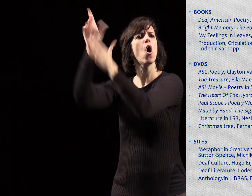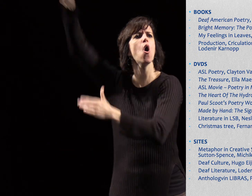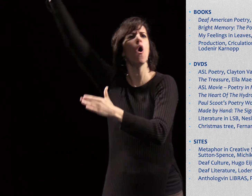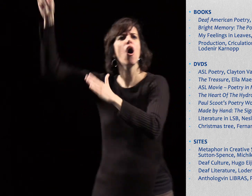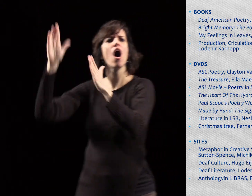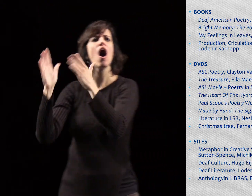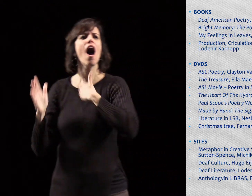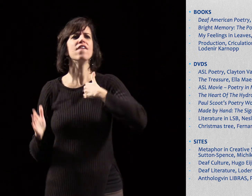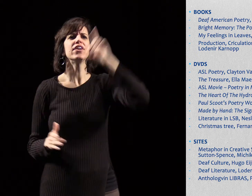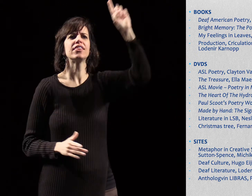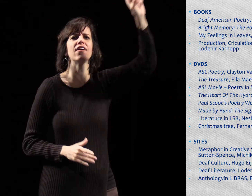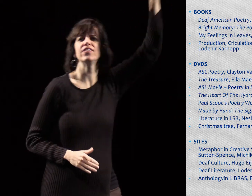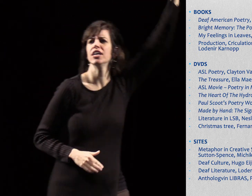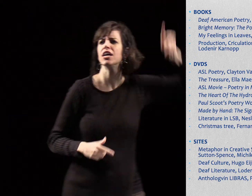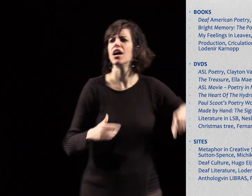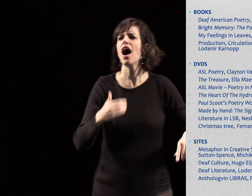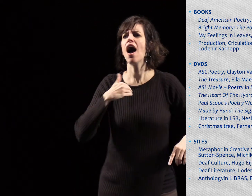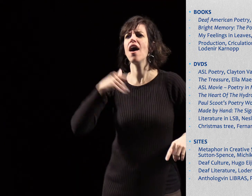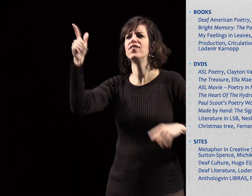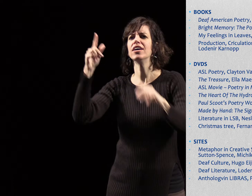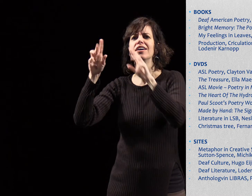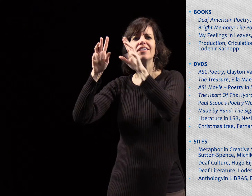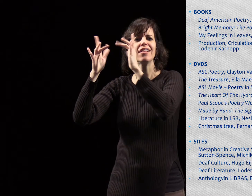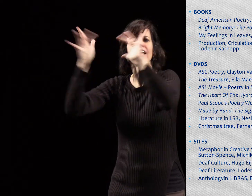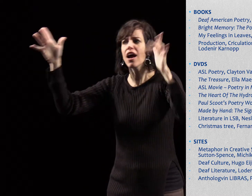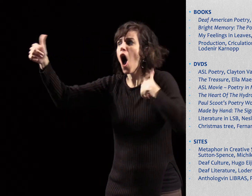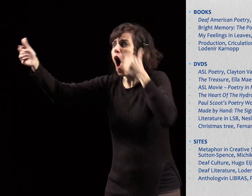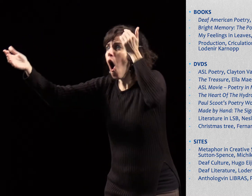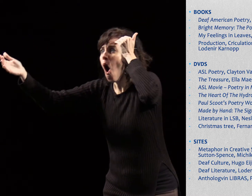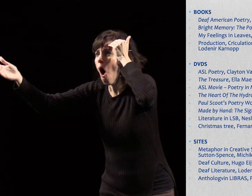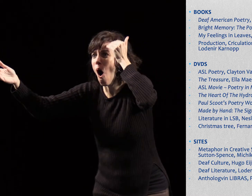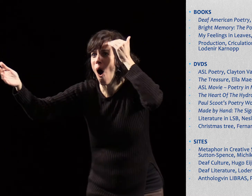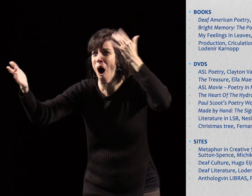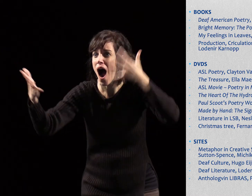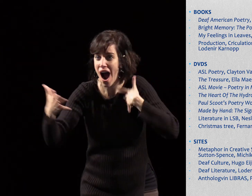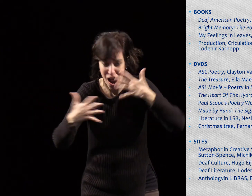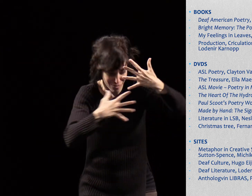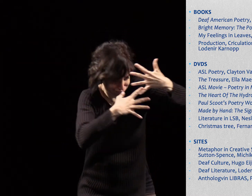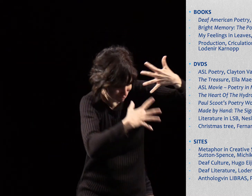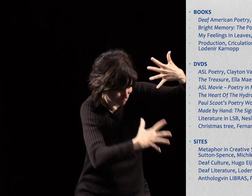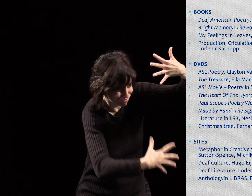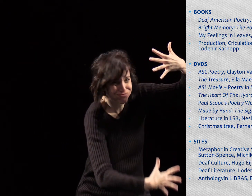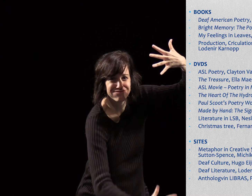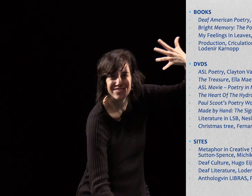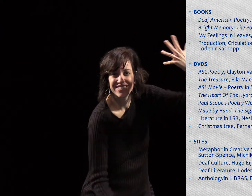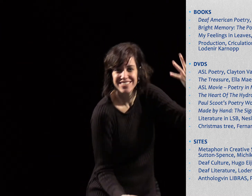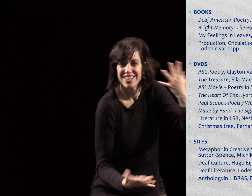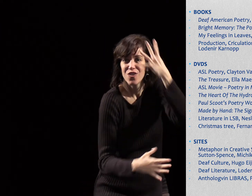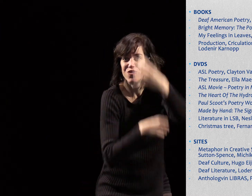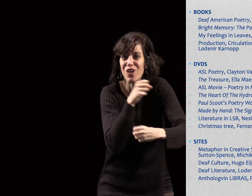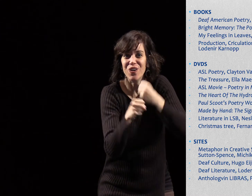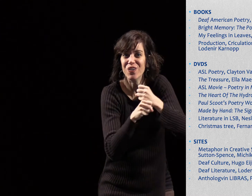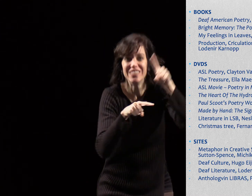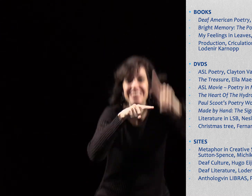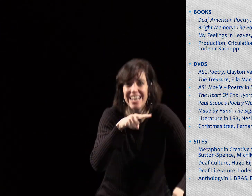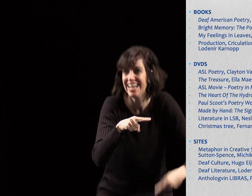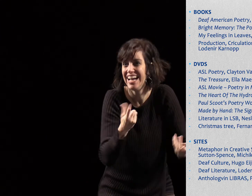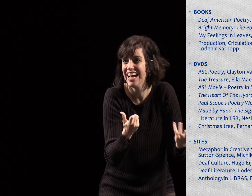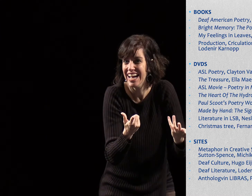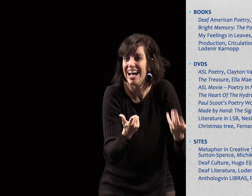there's so many different sources I found. I mean, the list is endless. There's 4 years of research.